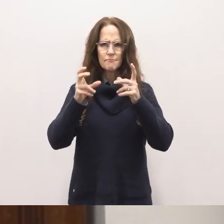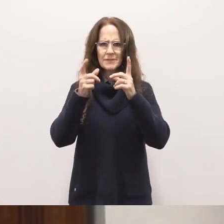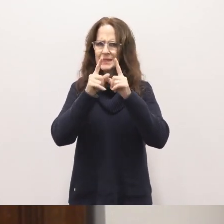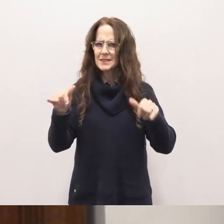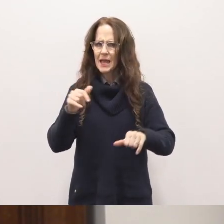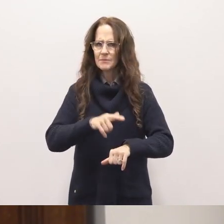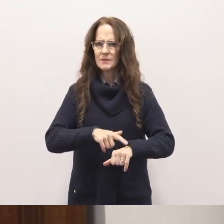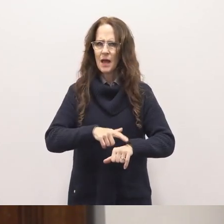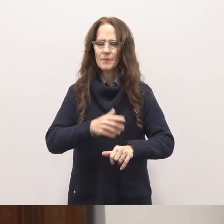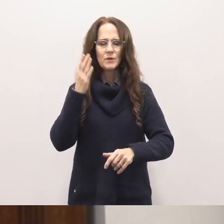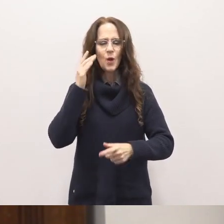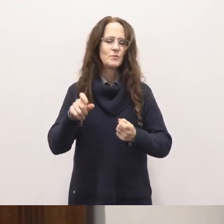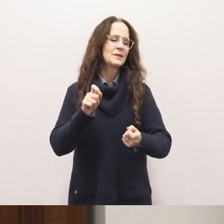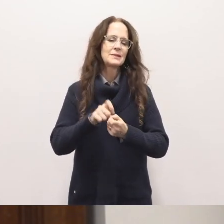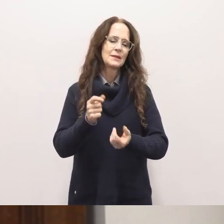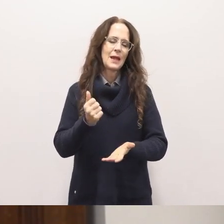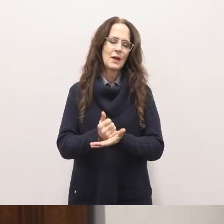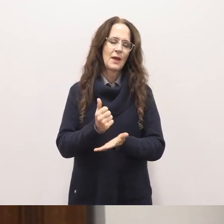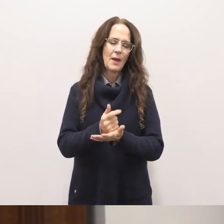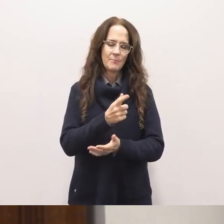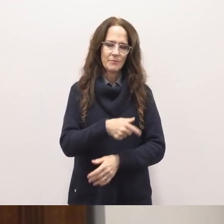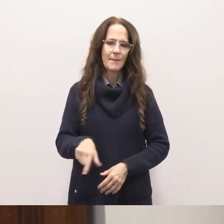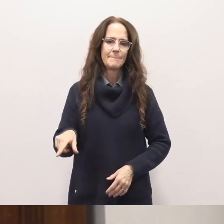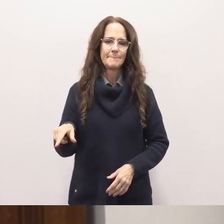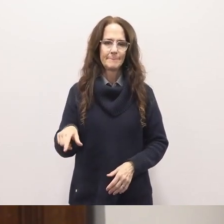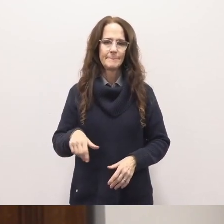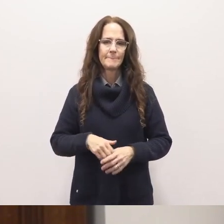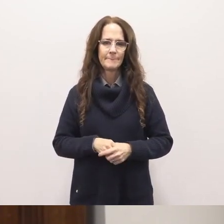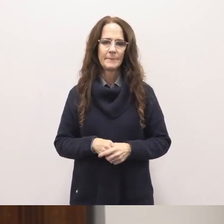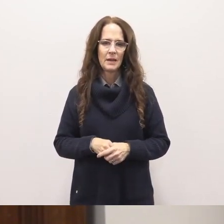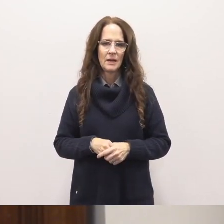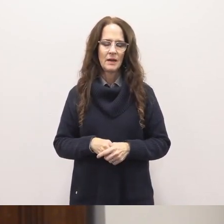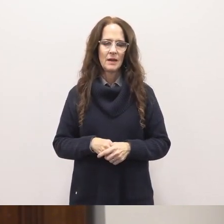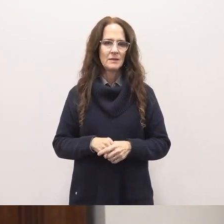and they know exactly how to help them. And it's just wonderful.